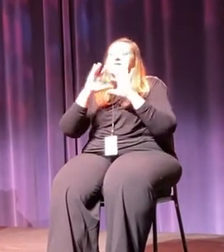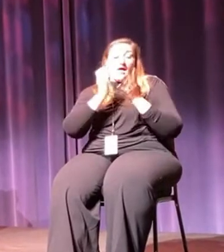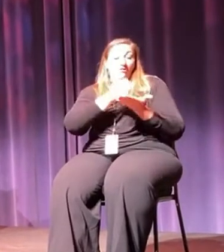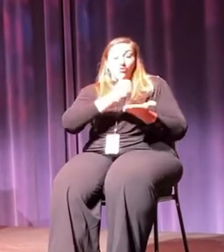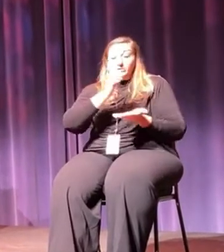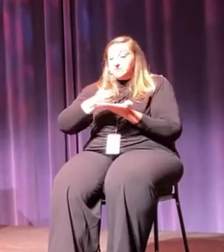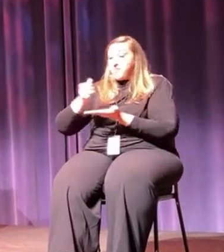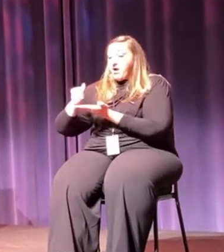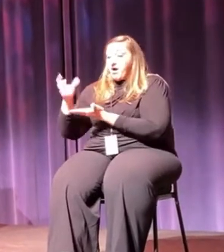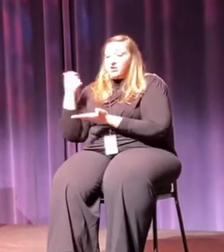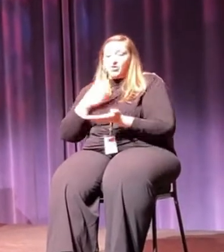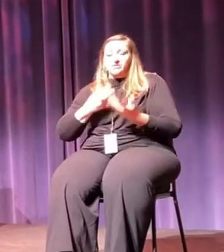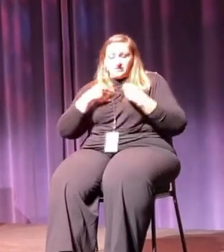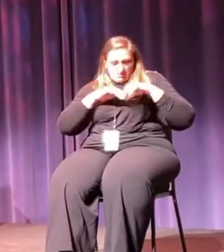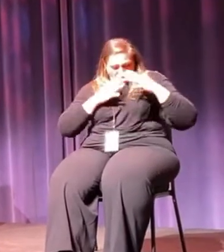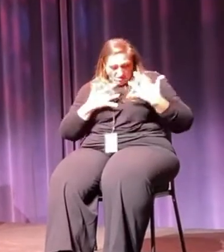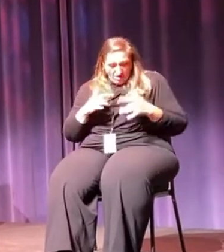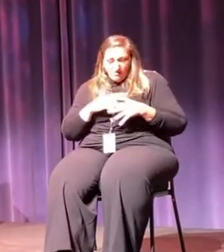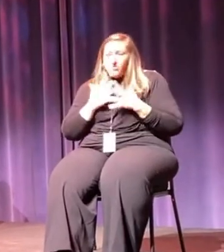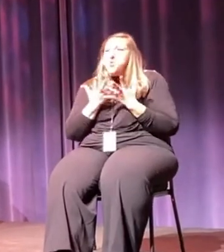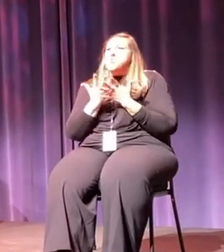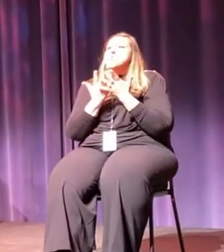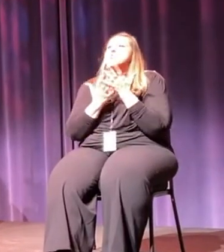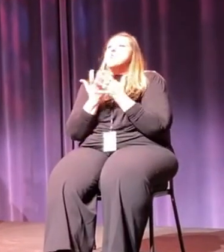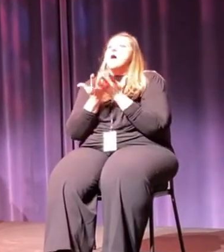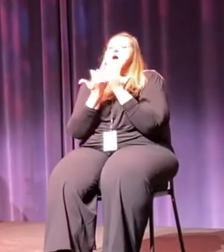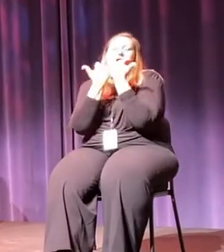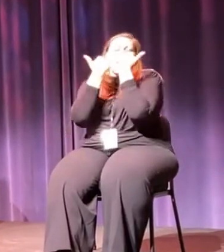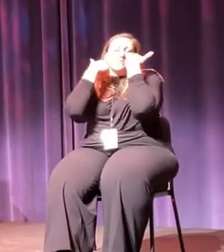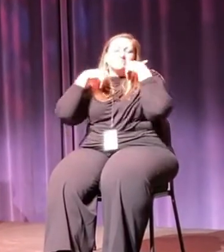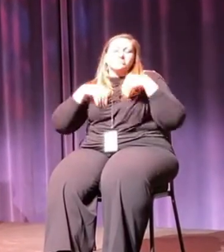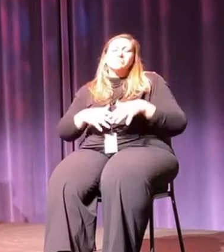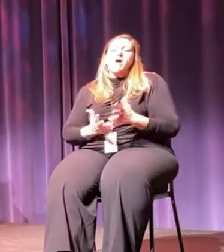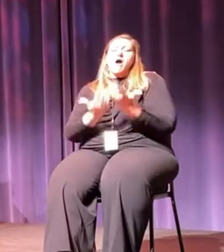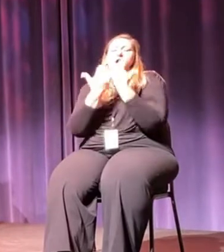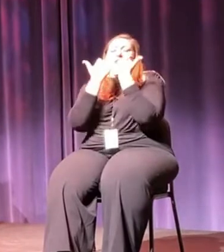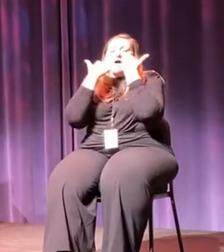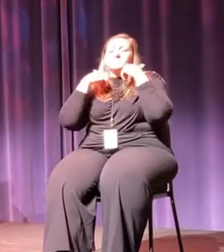that the heartful cruel swallow in great hollow gulps.